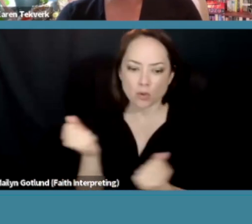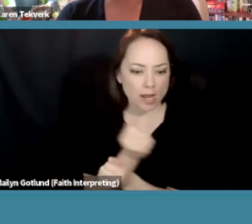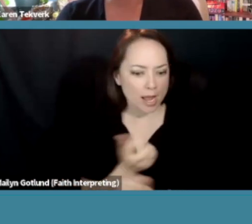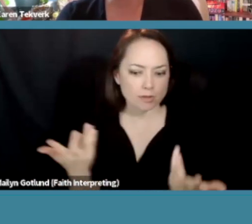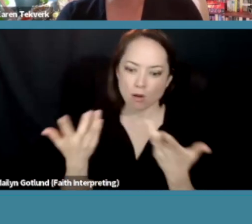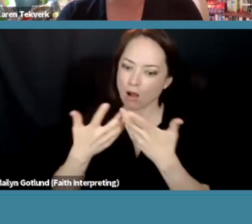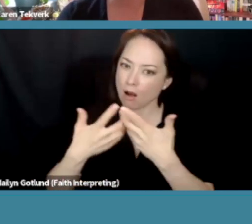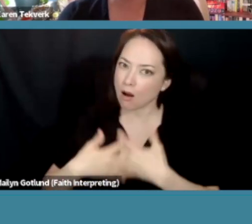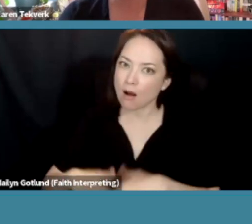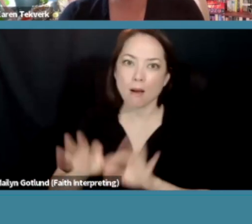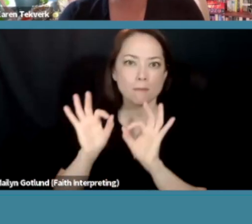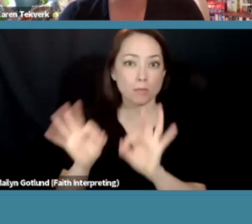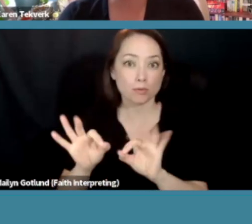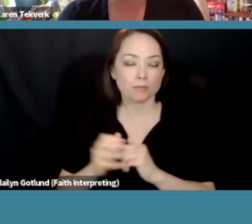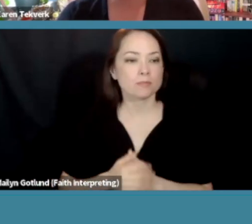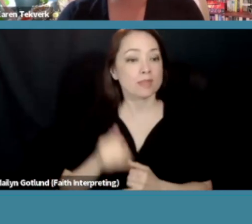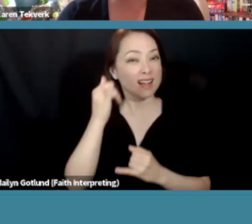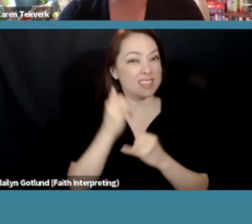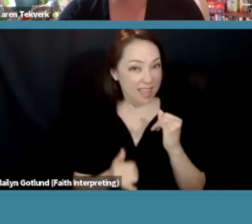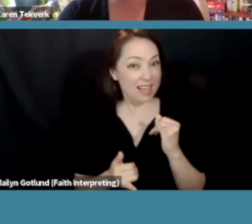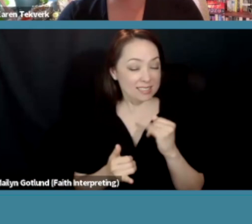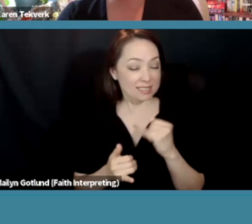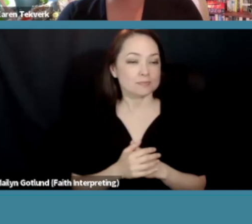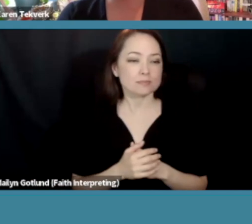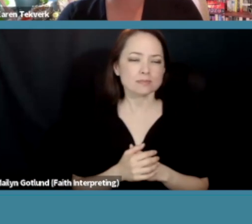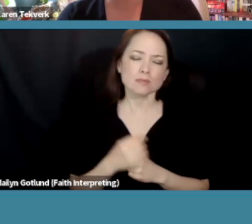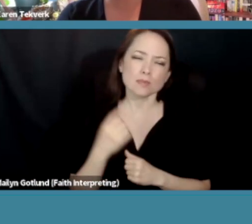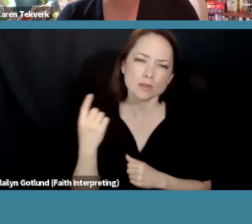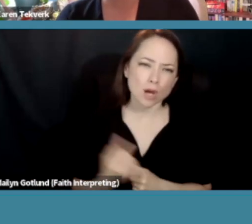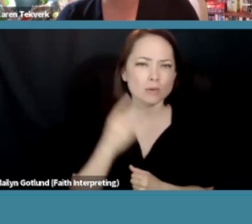And then last but not least, you should always be considering disabled folks